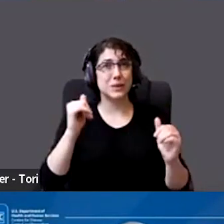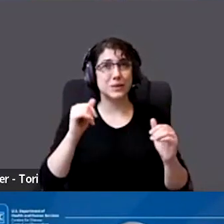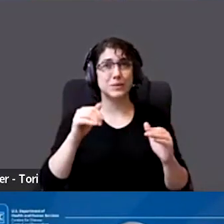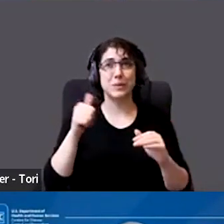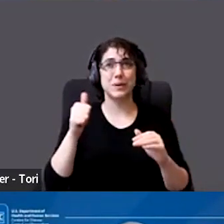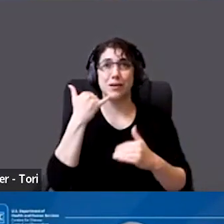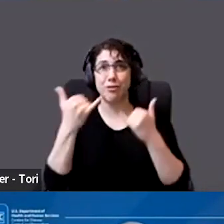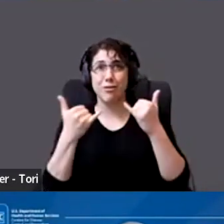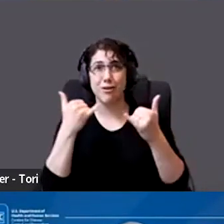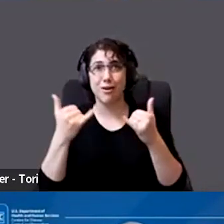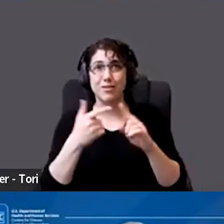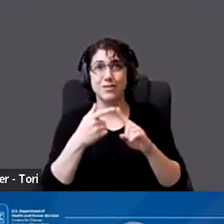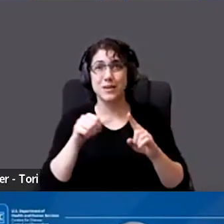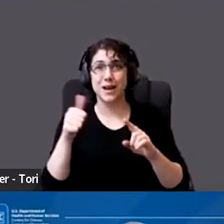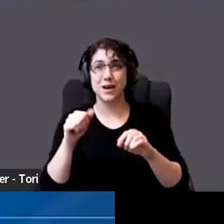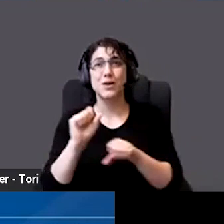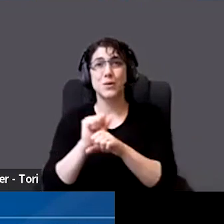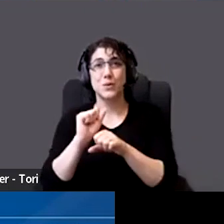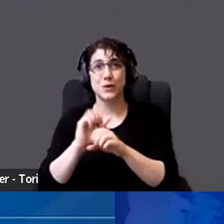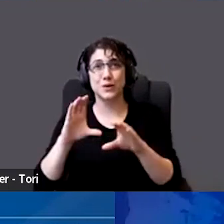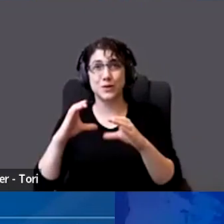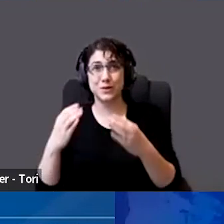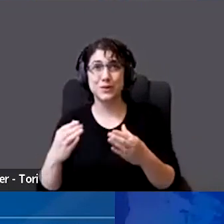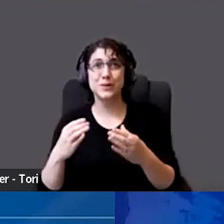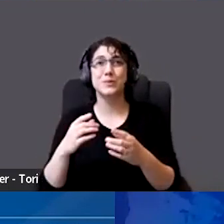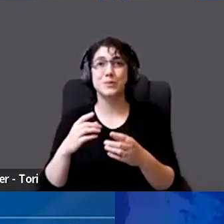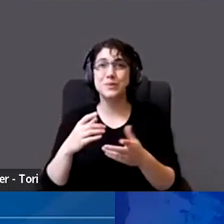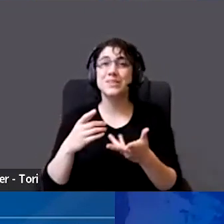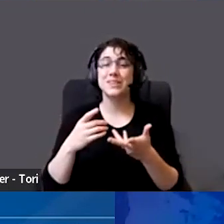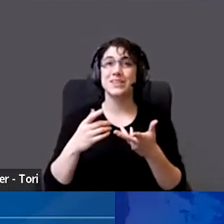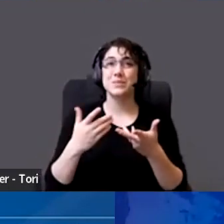to you given how you're leading the way here to sort of figure out the best way to do business.